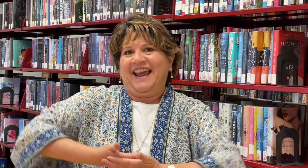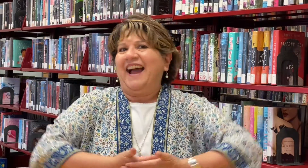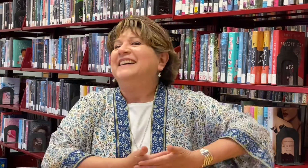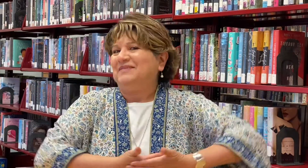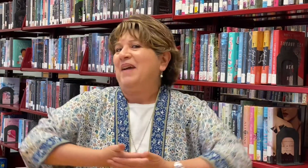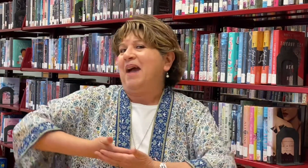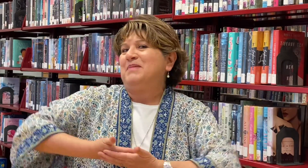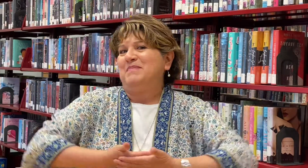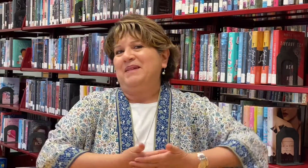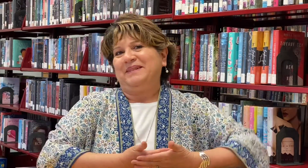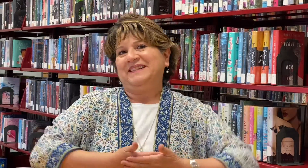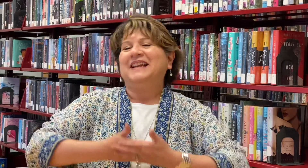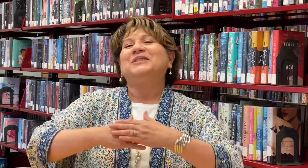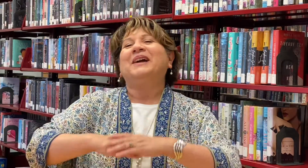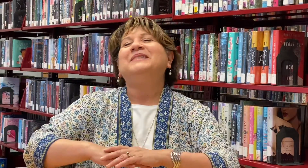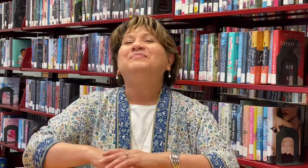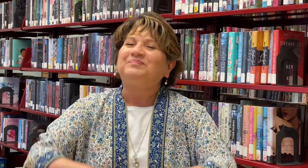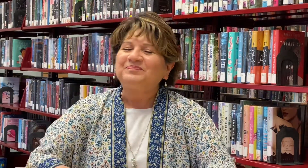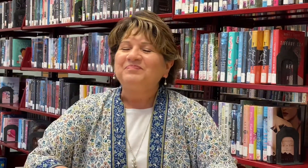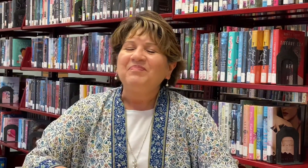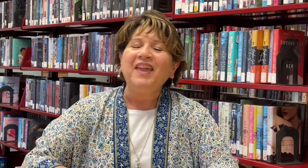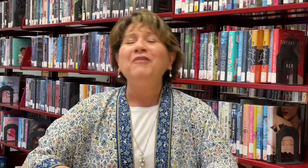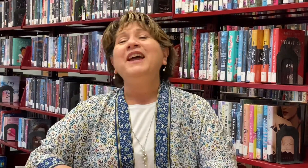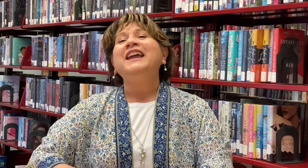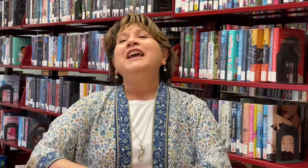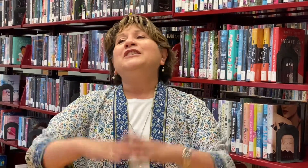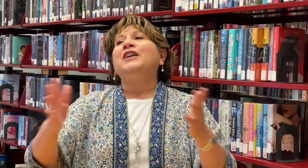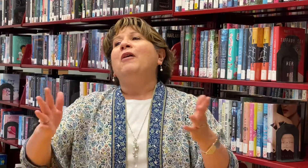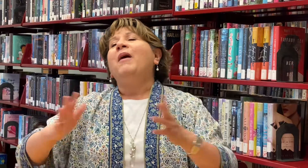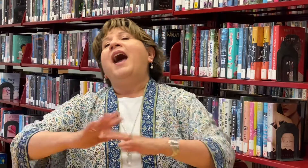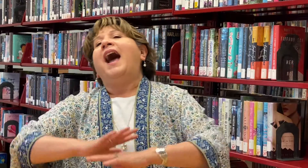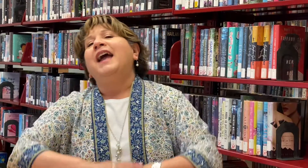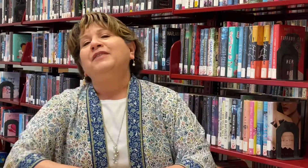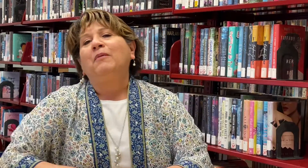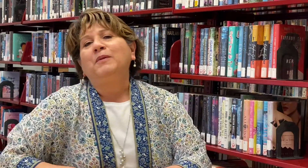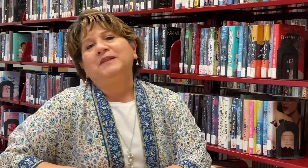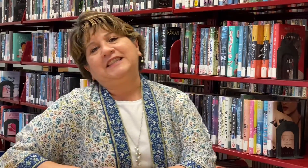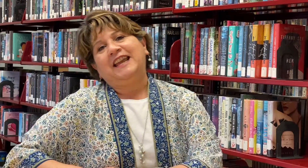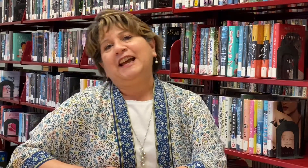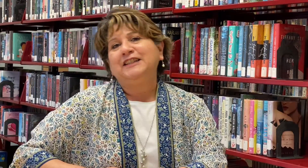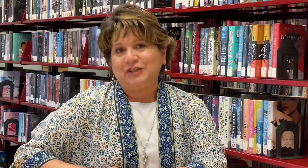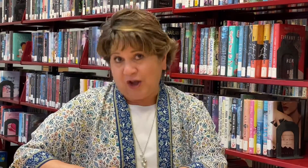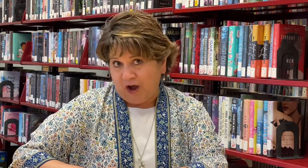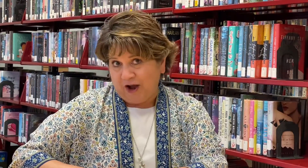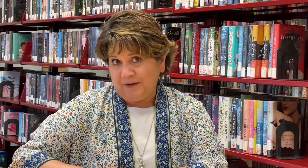yeah happy babies that's right Okay so I thought we would sing a song,